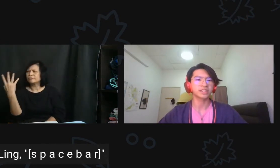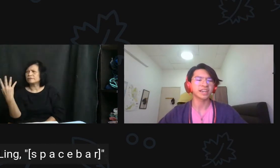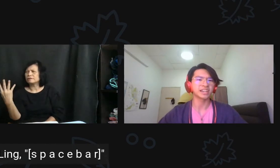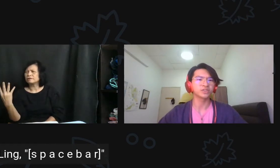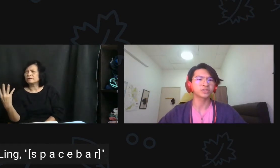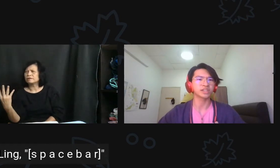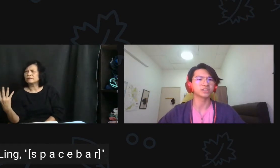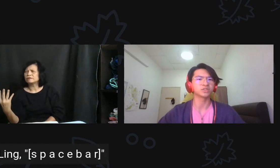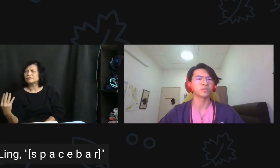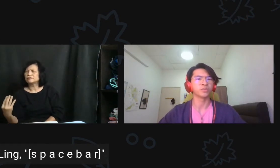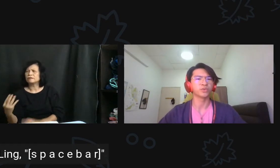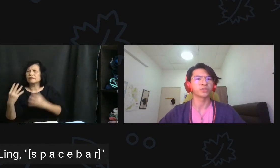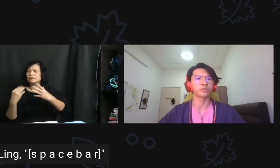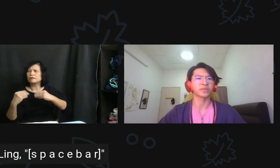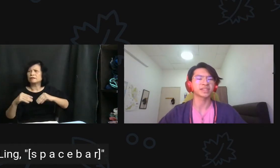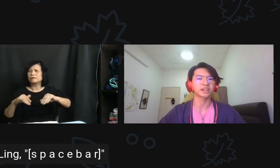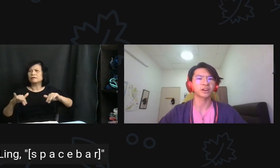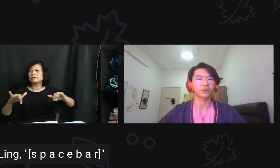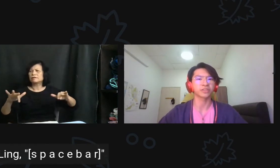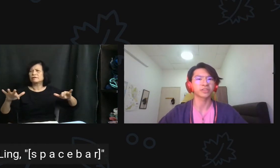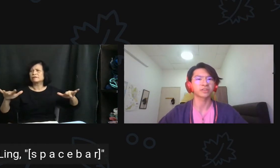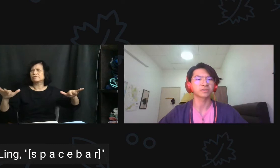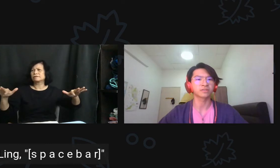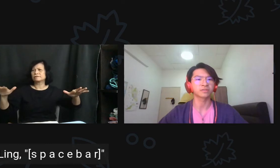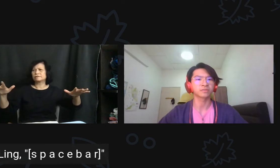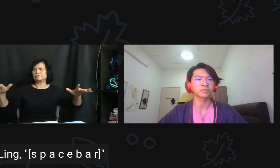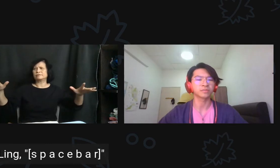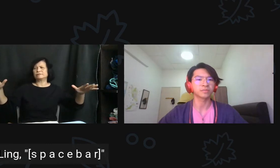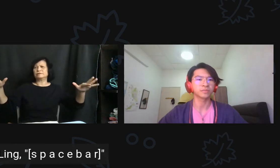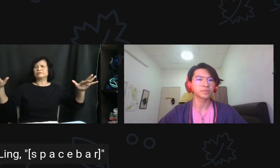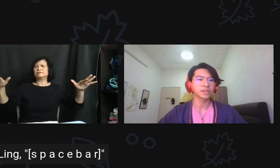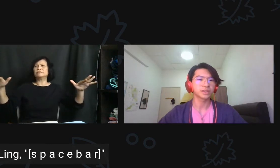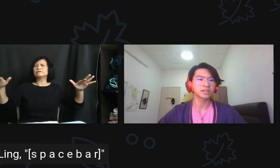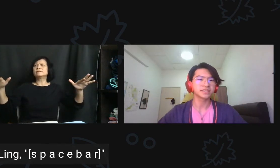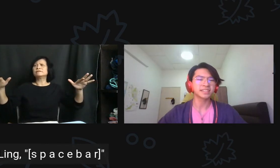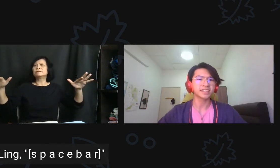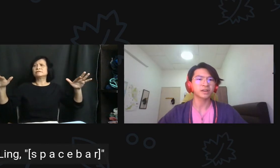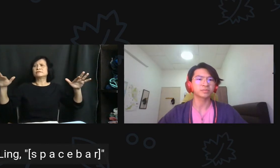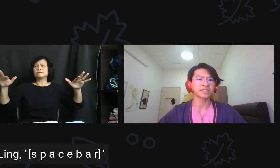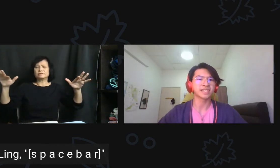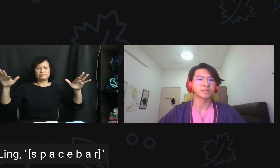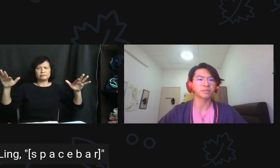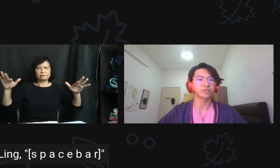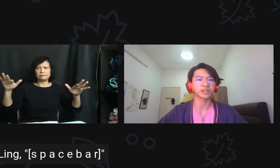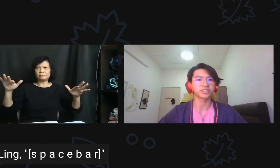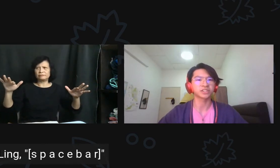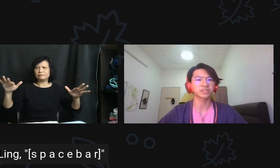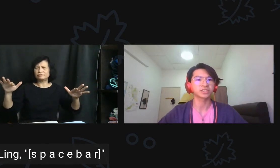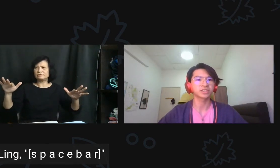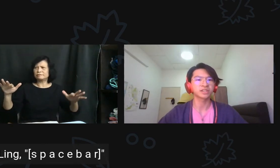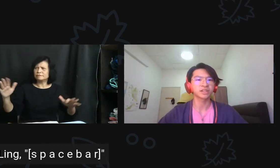diluting into the monochromatic cloth. Take up the sleeping brush!